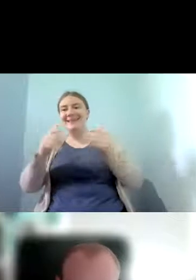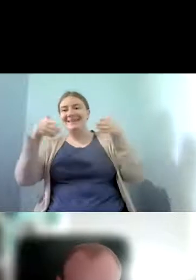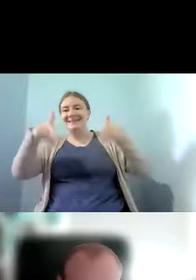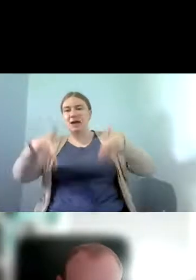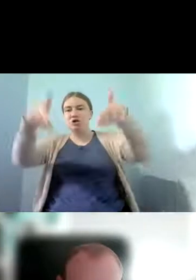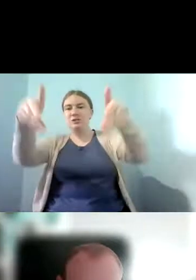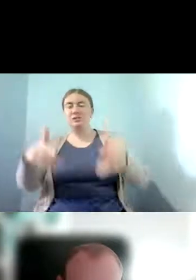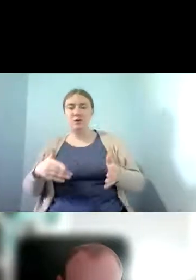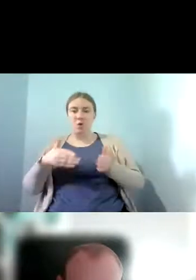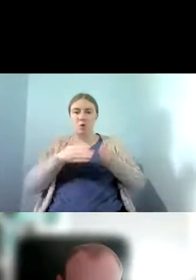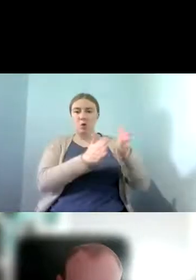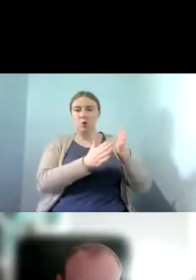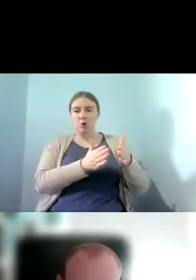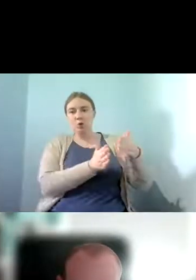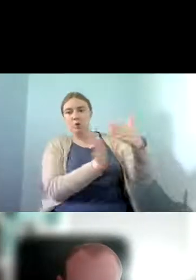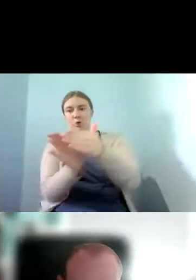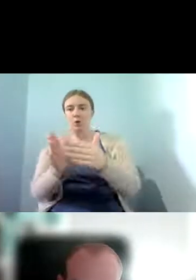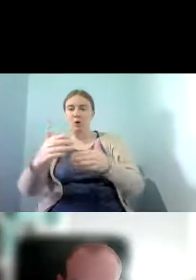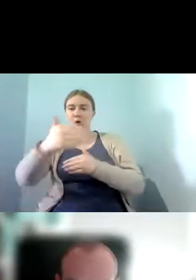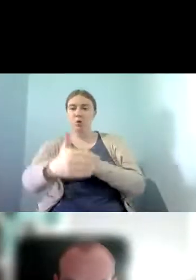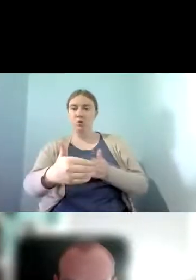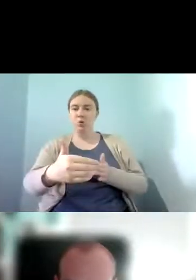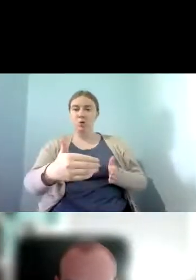together these create a small slot that the water passes through